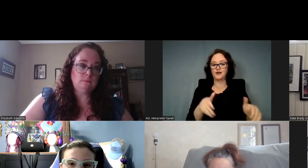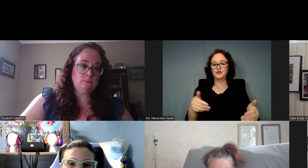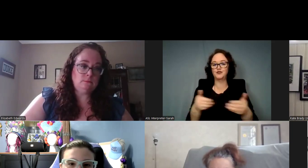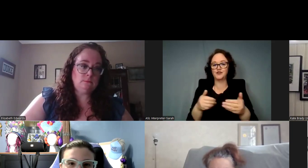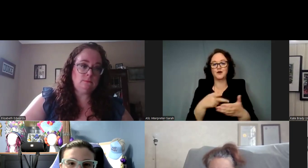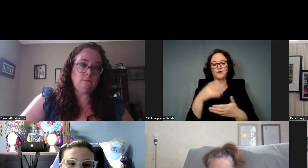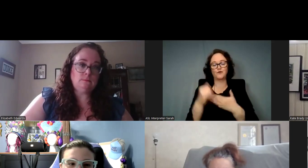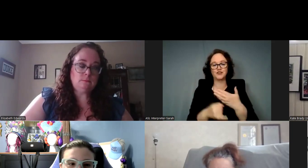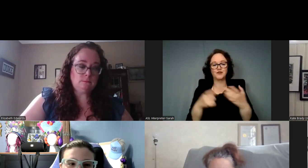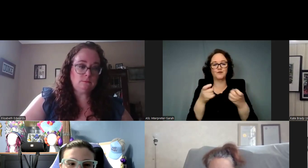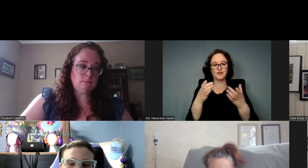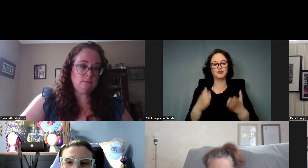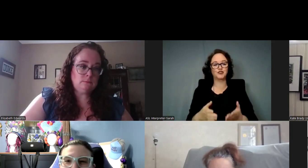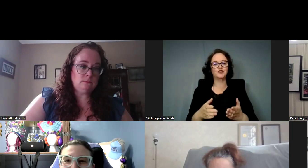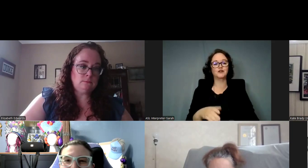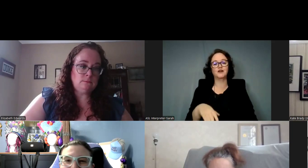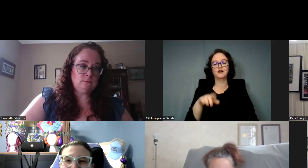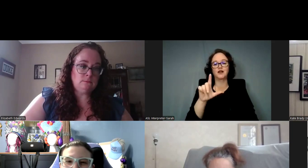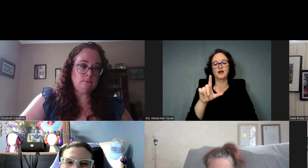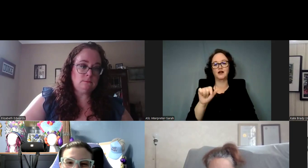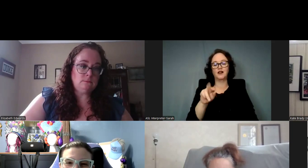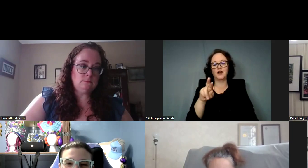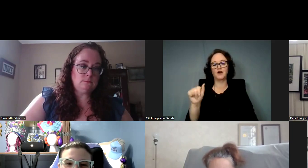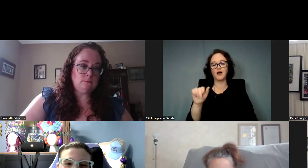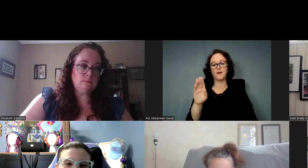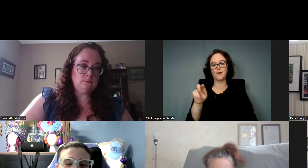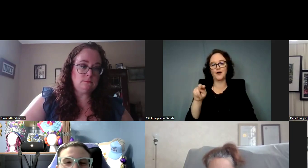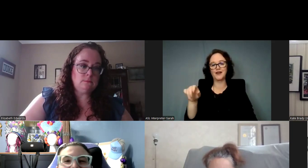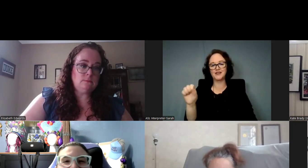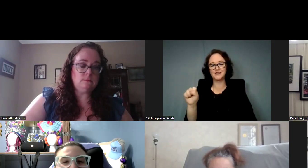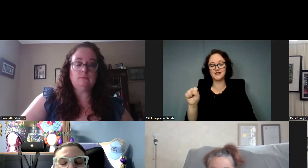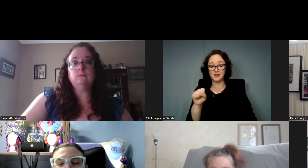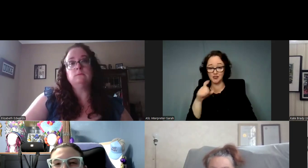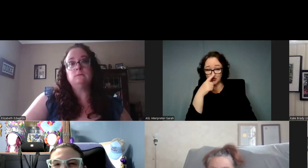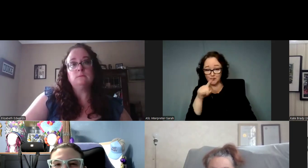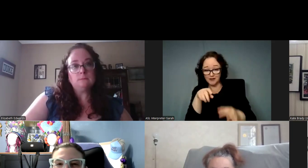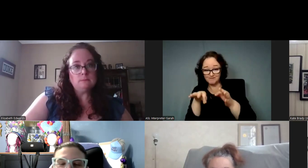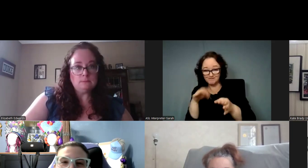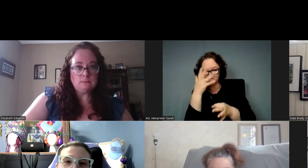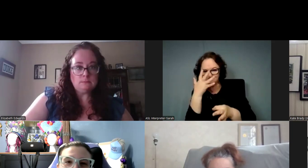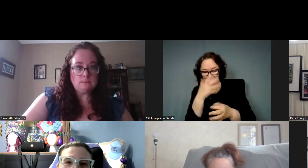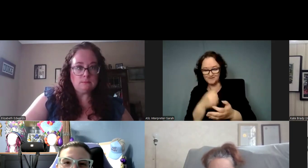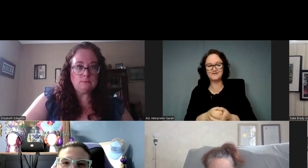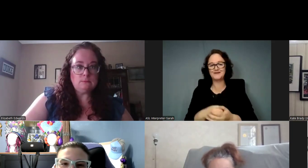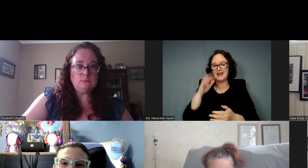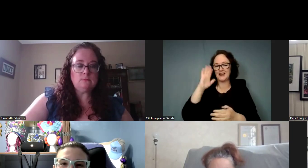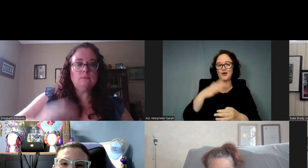Bernas, and let you say hello and give a visual description. Laura Bernas: Hi, everyone. My name is Laura Bernas, I am the